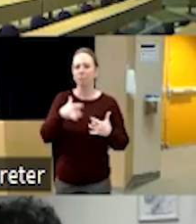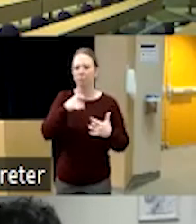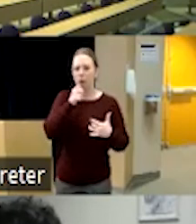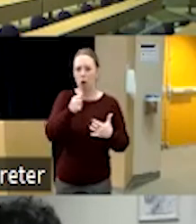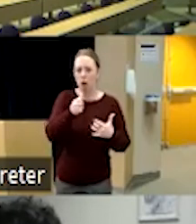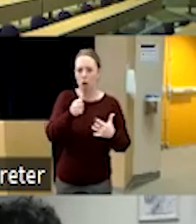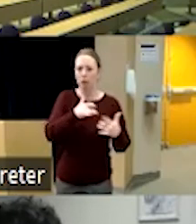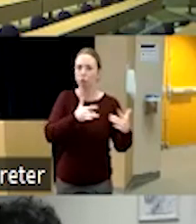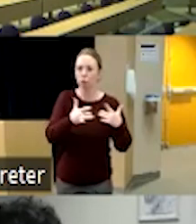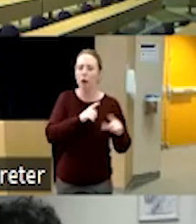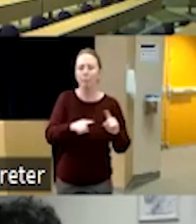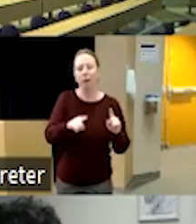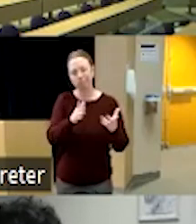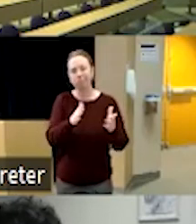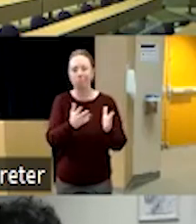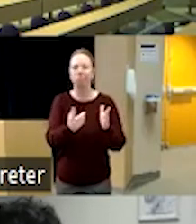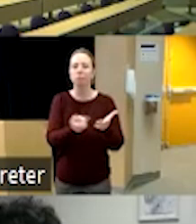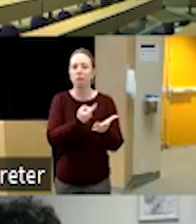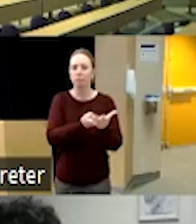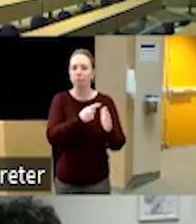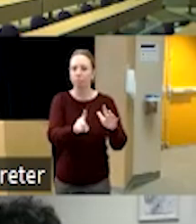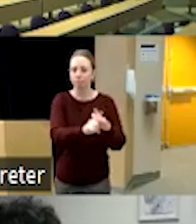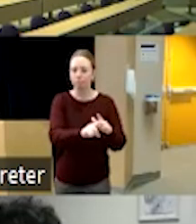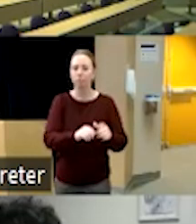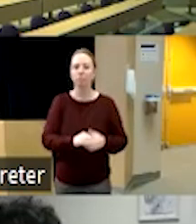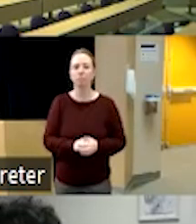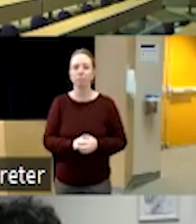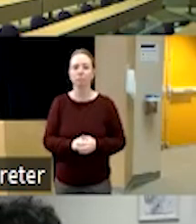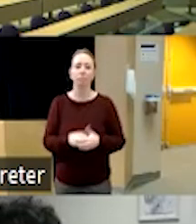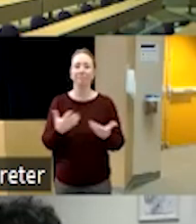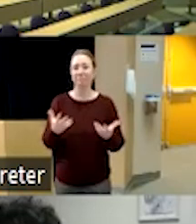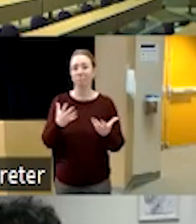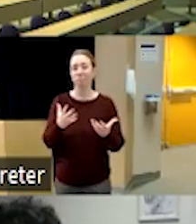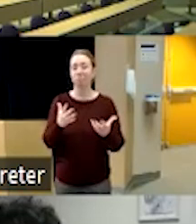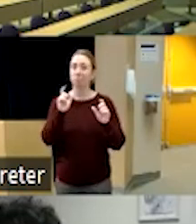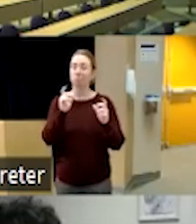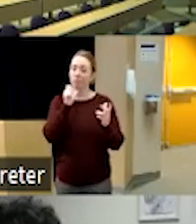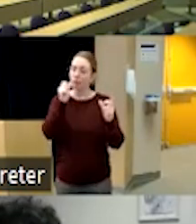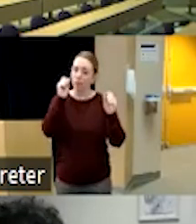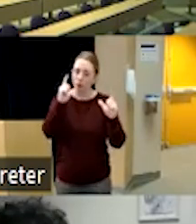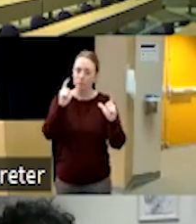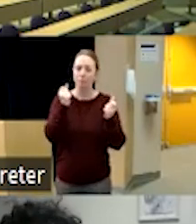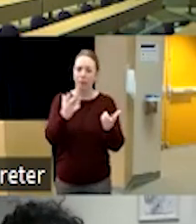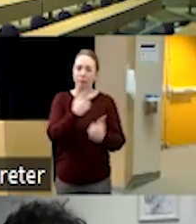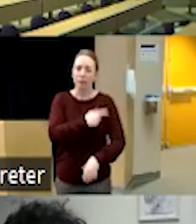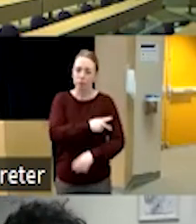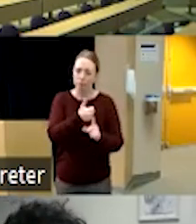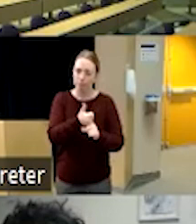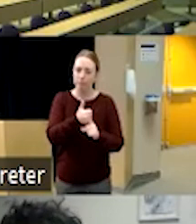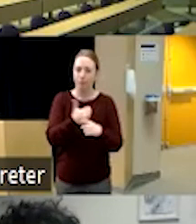um we have surprisingly um many patients with PTSD although sometimes I think it comes in